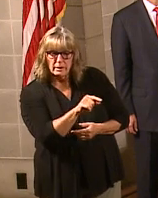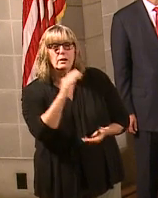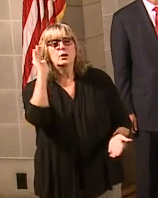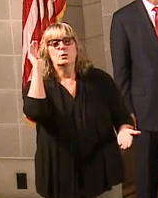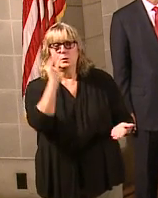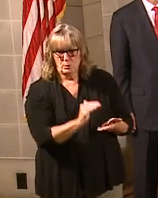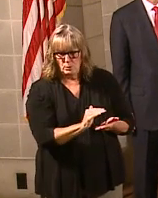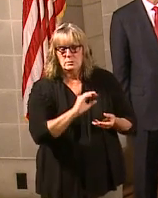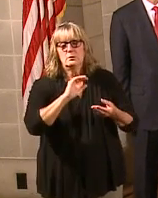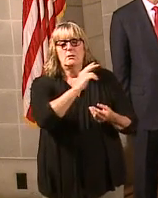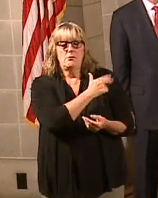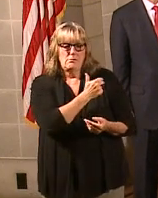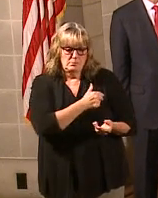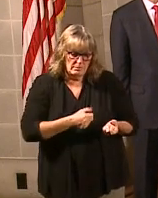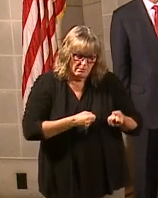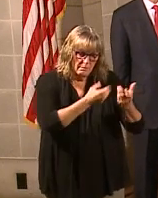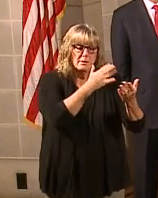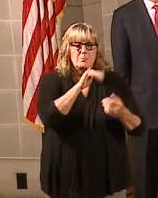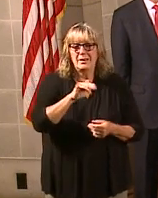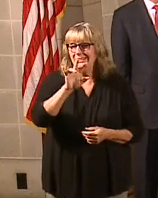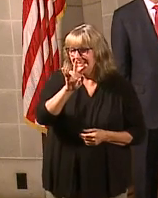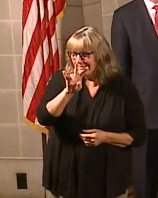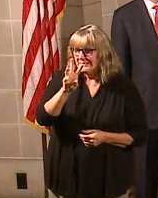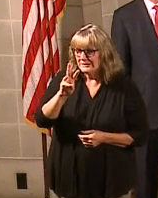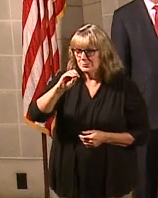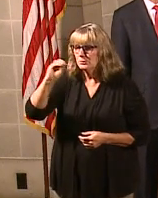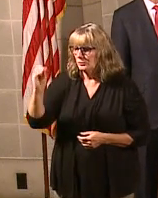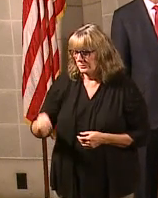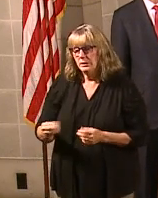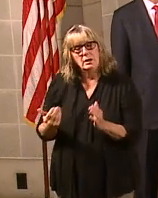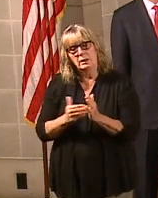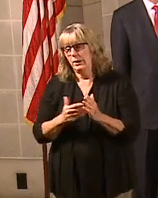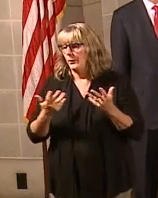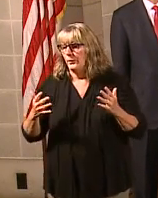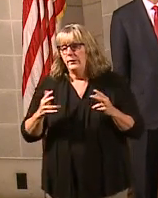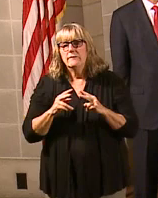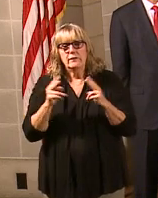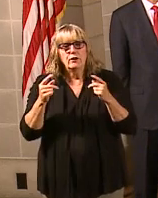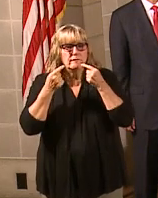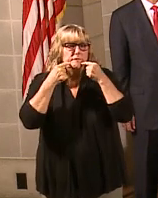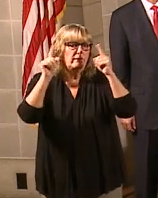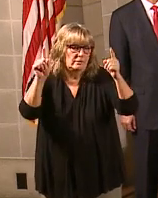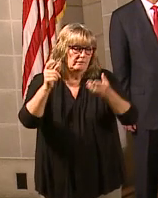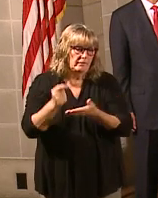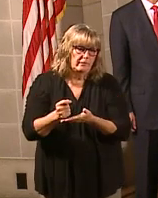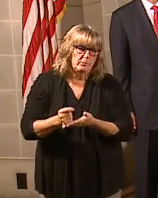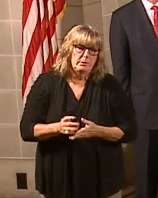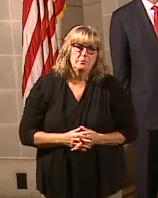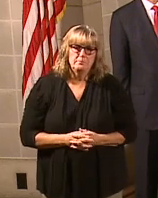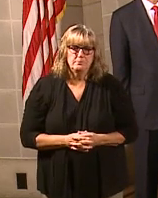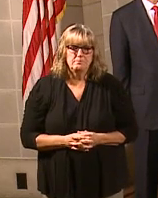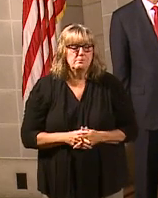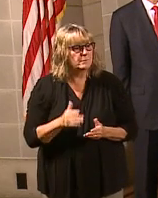THIS WHAT WE CALL POST EXPOSURE, PROPHYLACTIC THERAPY FOR